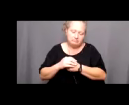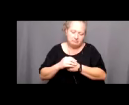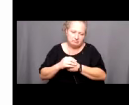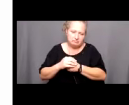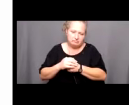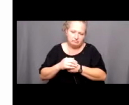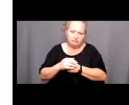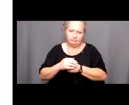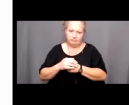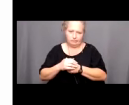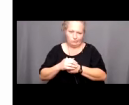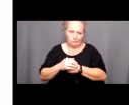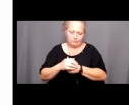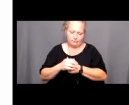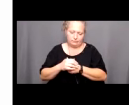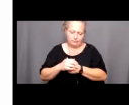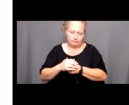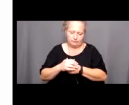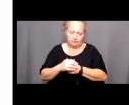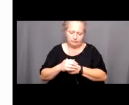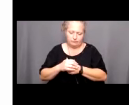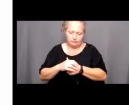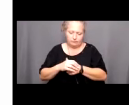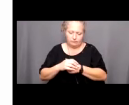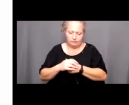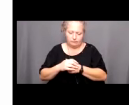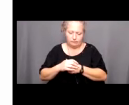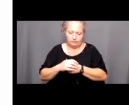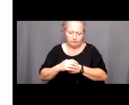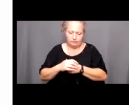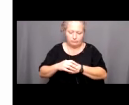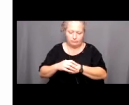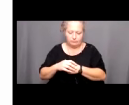Thanks for letting me share the screen.